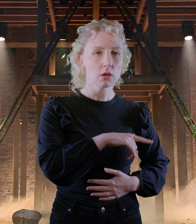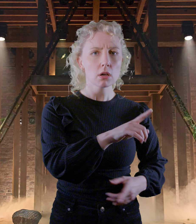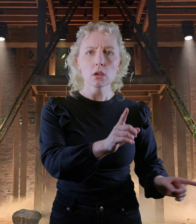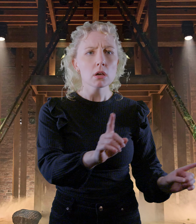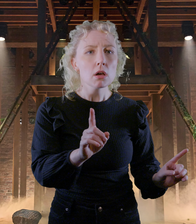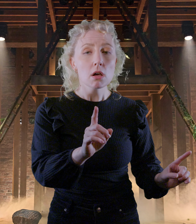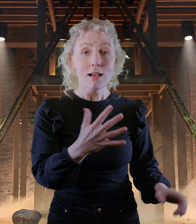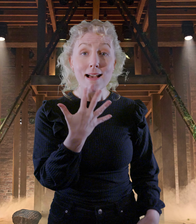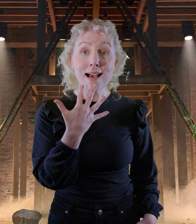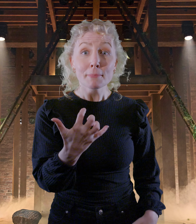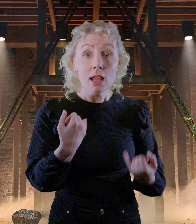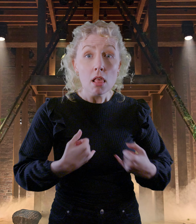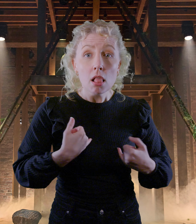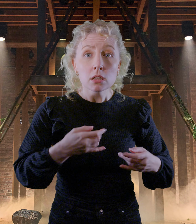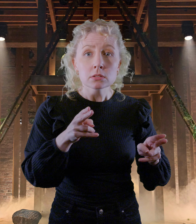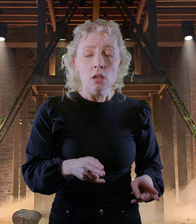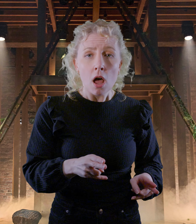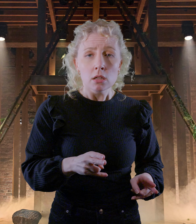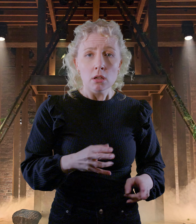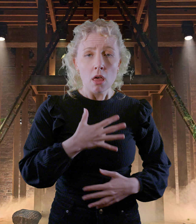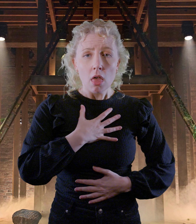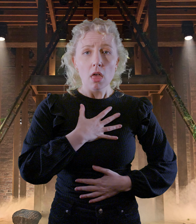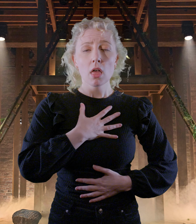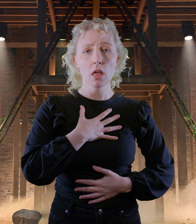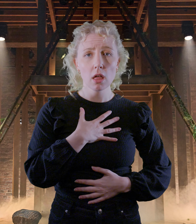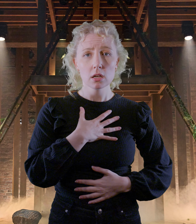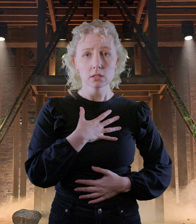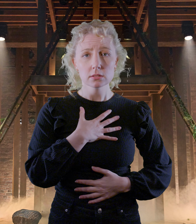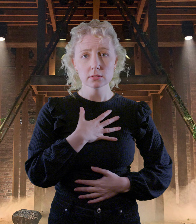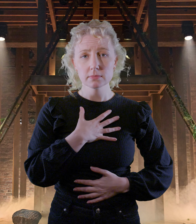But, tragically, Hamnet has fallen ill and died.